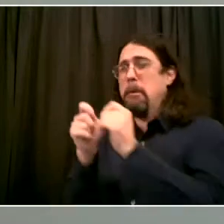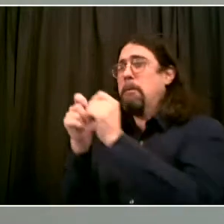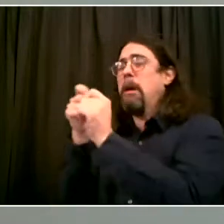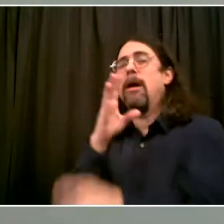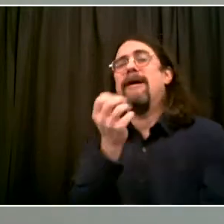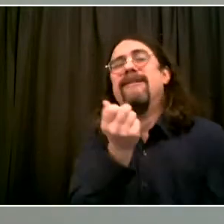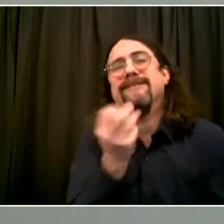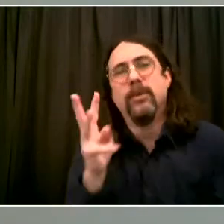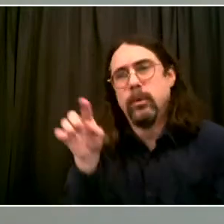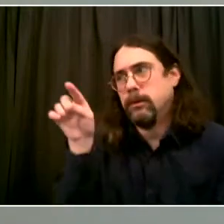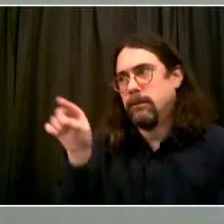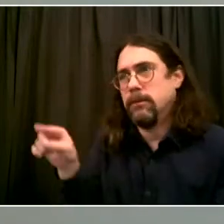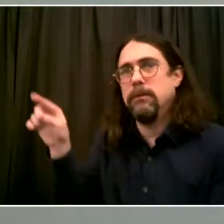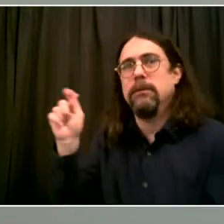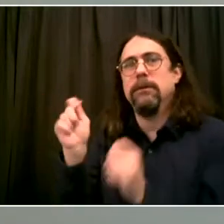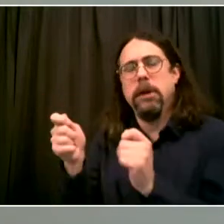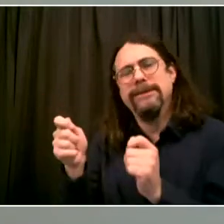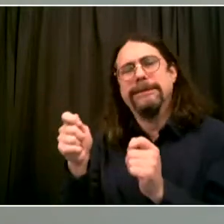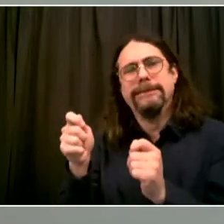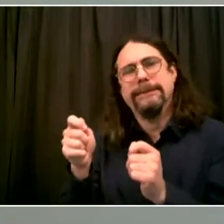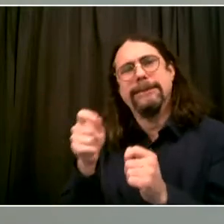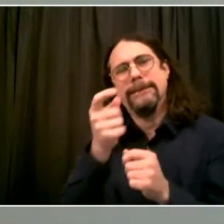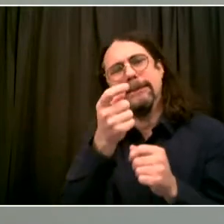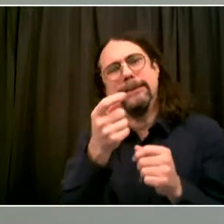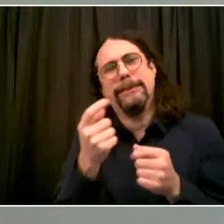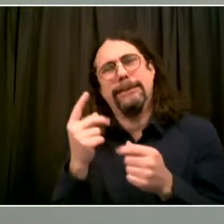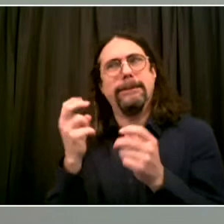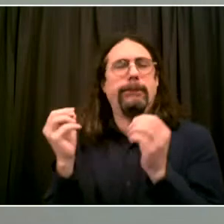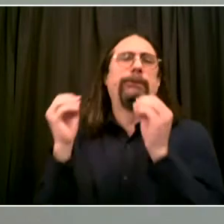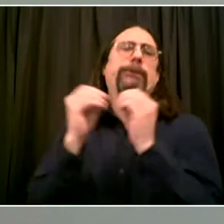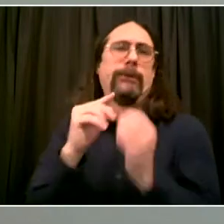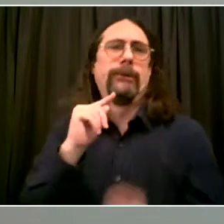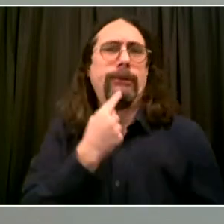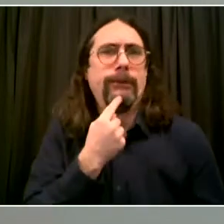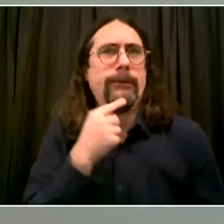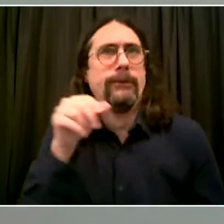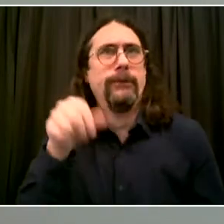INFECTIOUS S R O MORE LETHAL, RIGHT NOW AT LEAST FOR THE